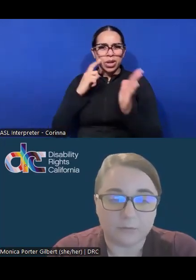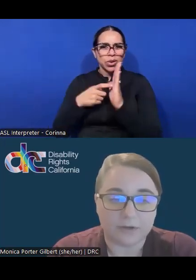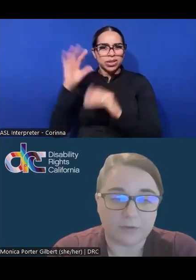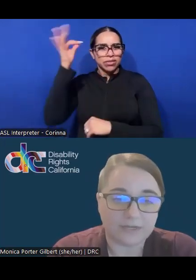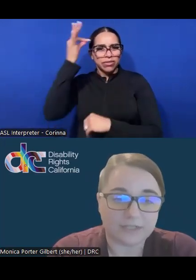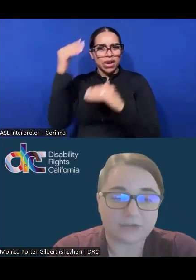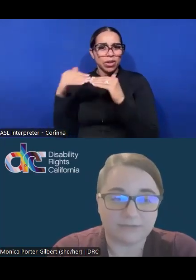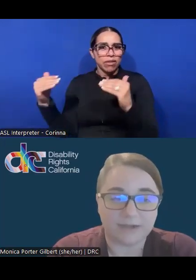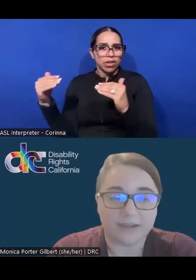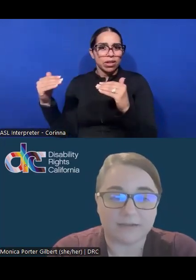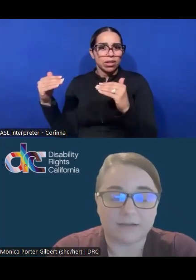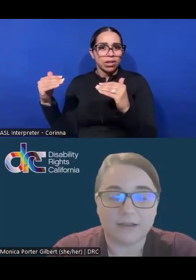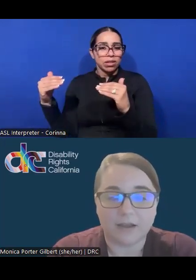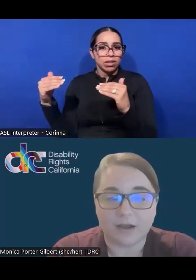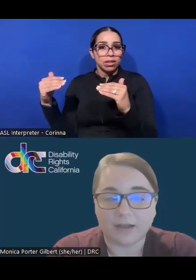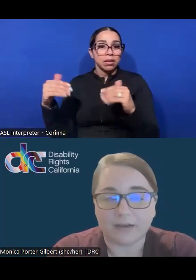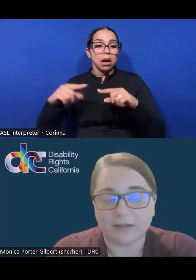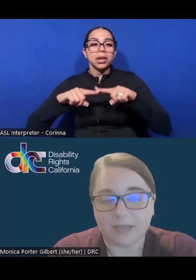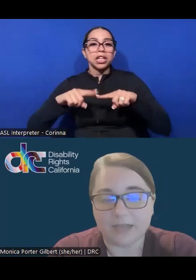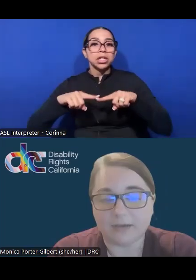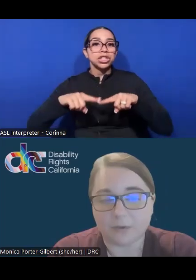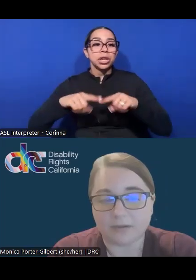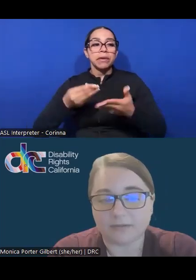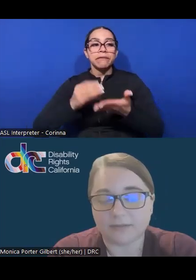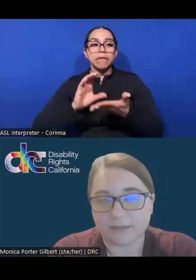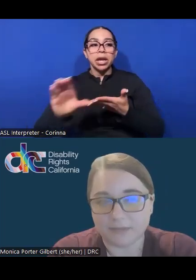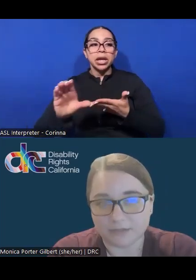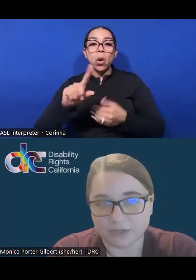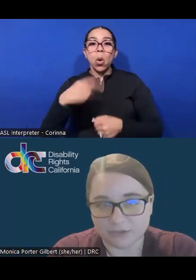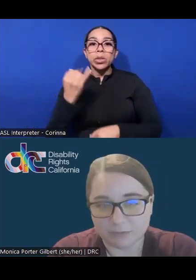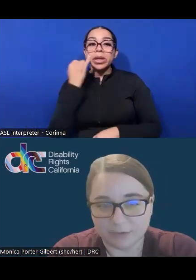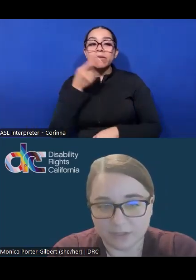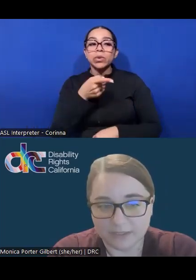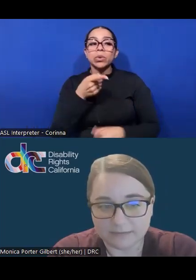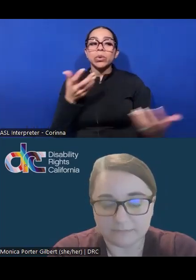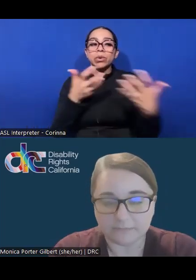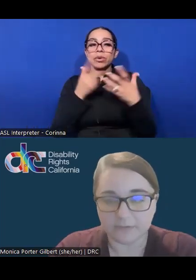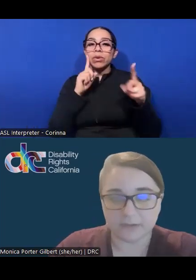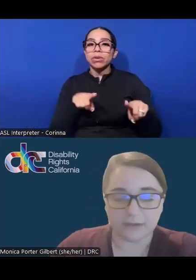where you condition funding on aligning with the administration's priorities.